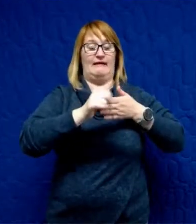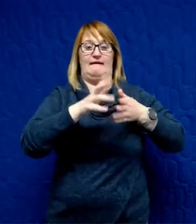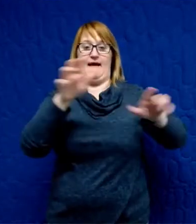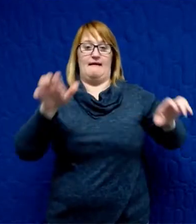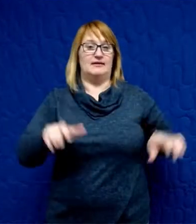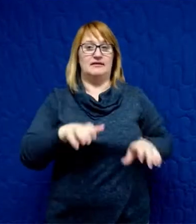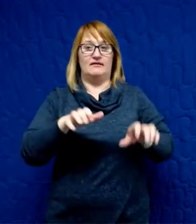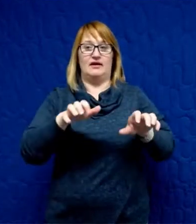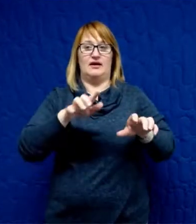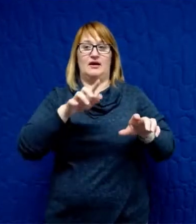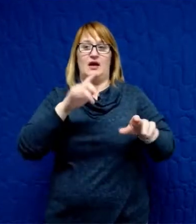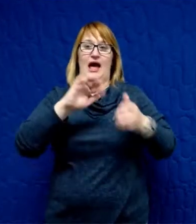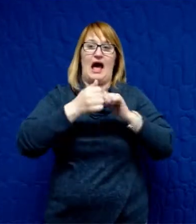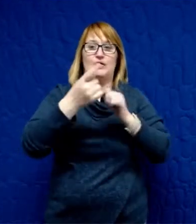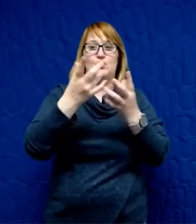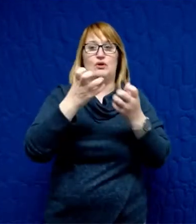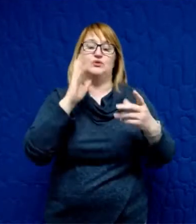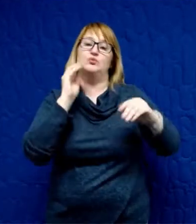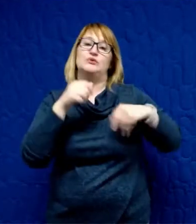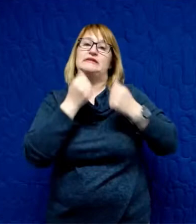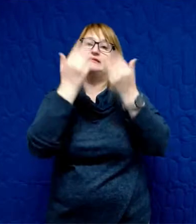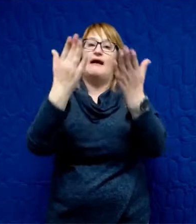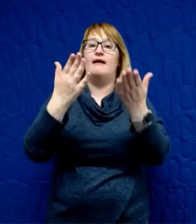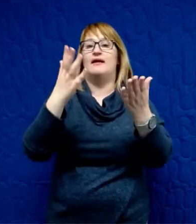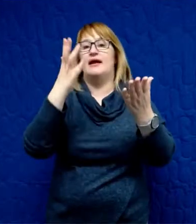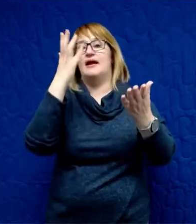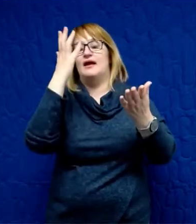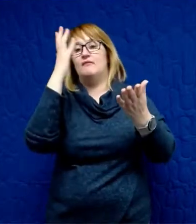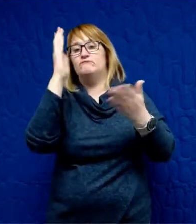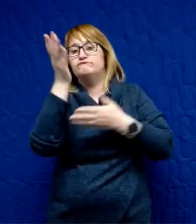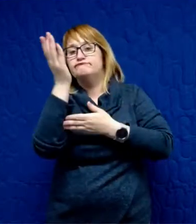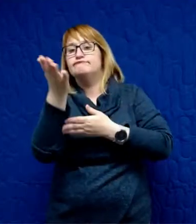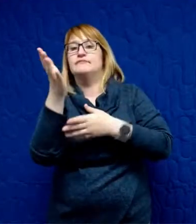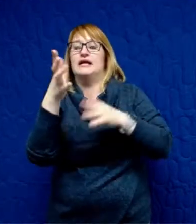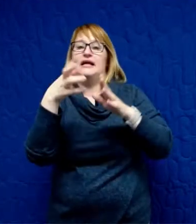information you can put that in there as well. Well and the abstracts are what we